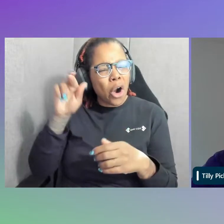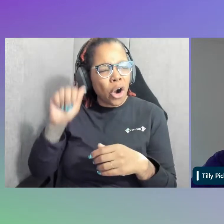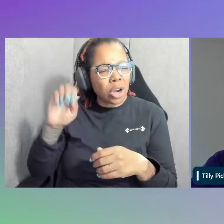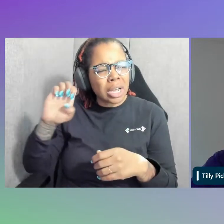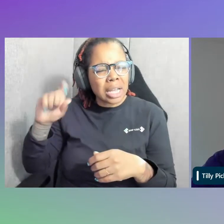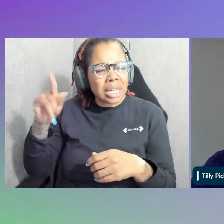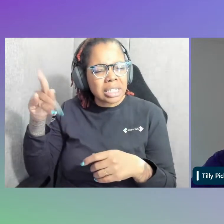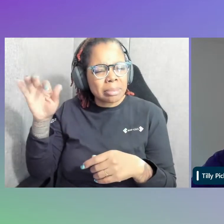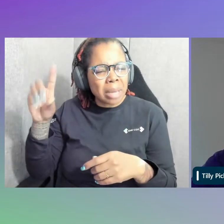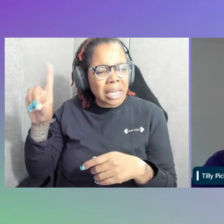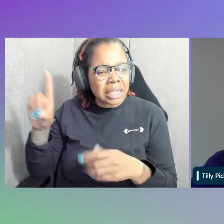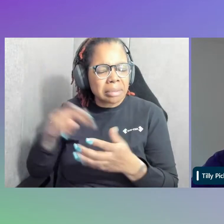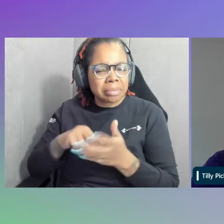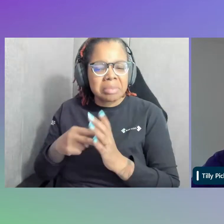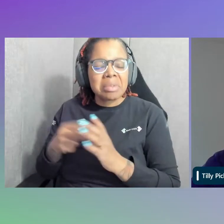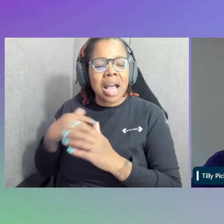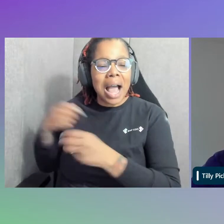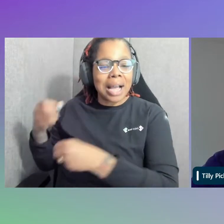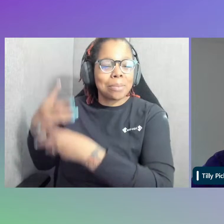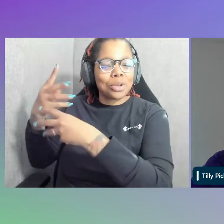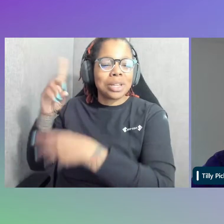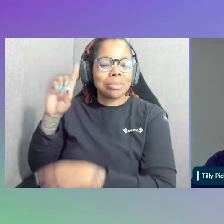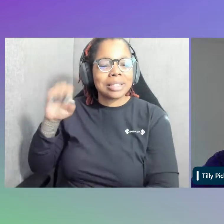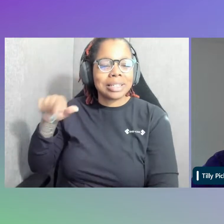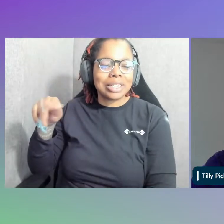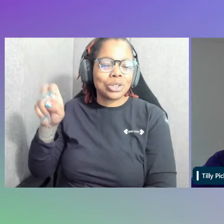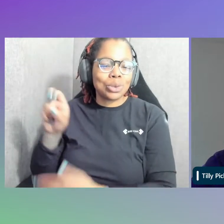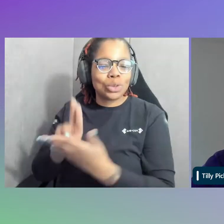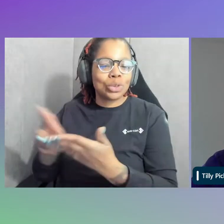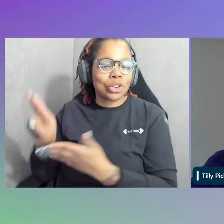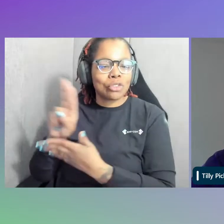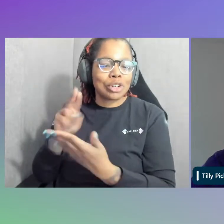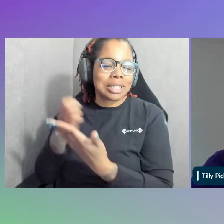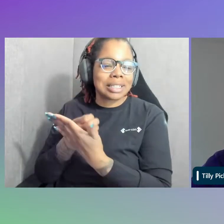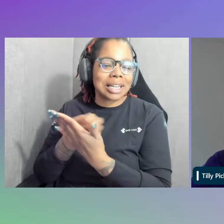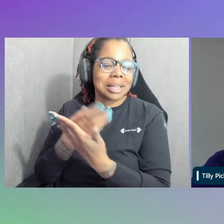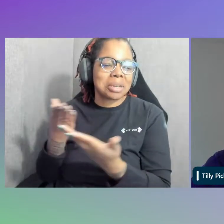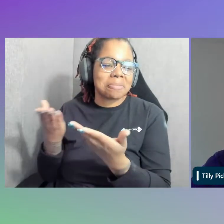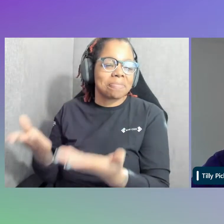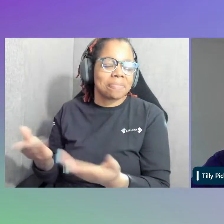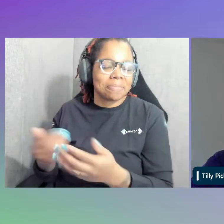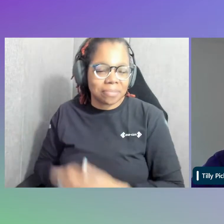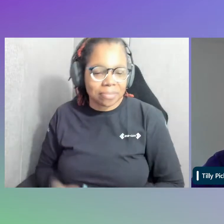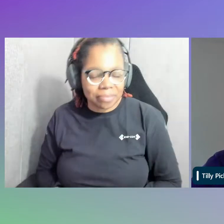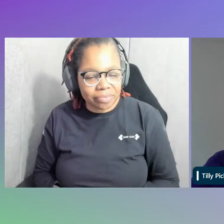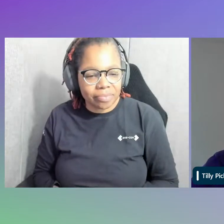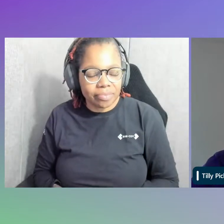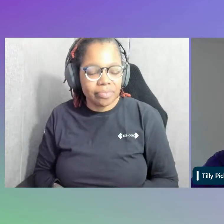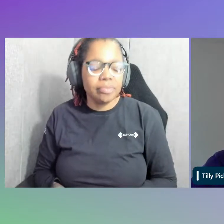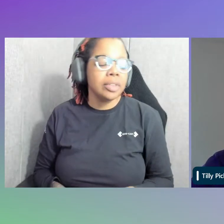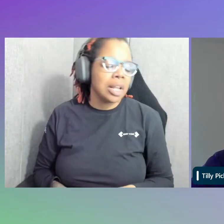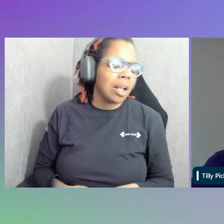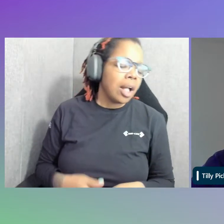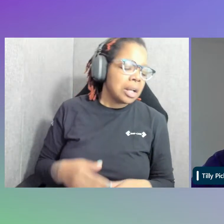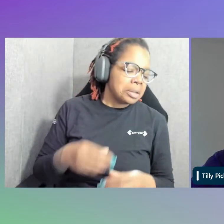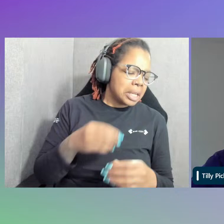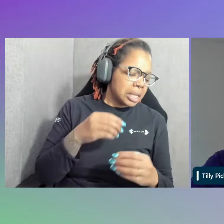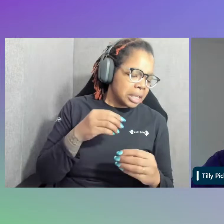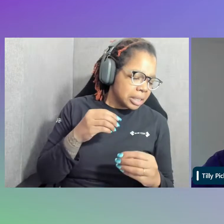does, I can go pull up my D-q University encyclopedia and get all of that information. Um